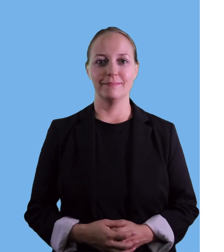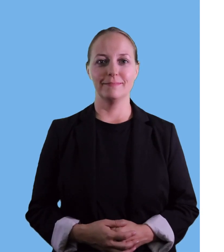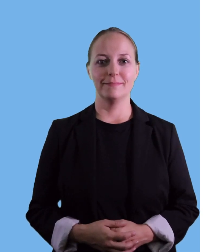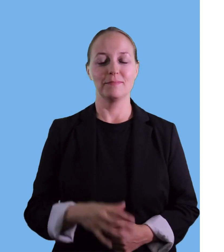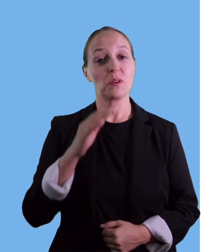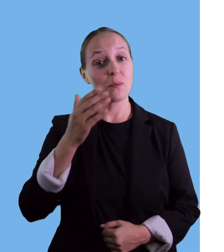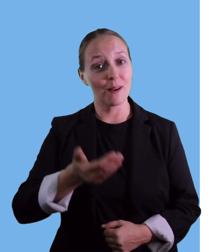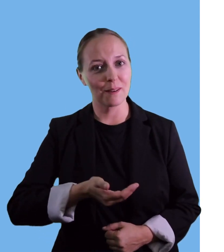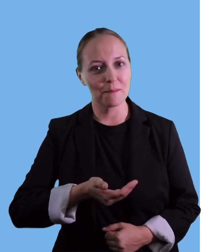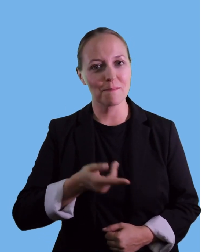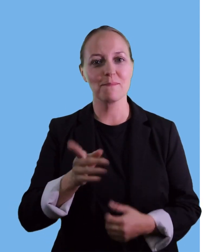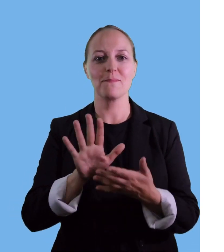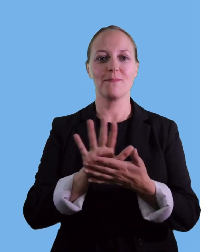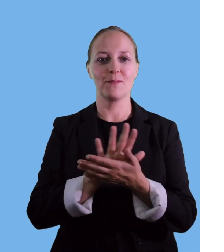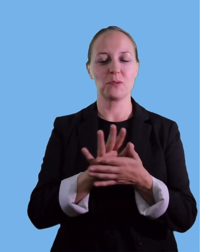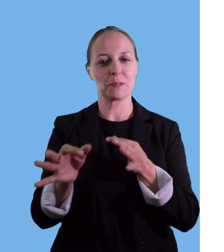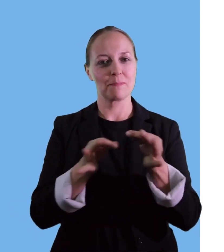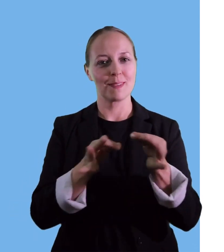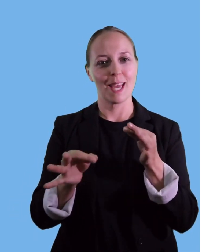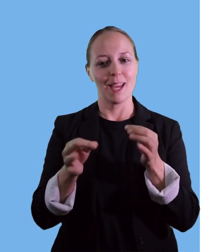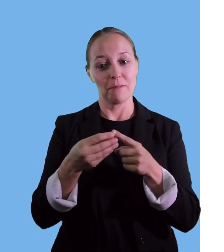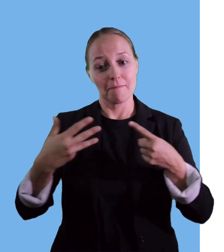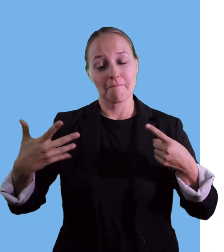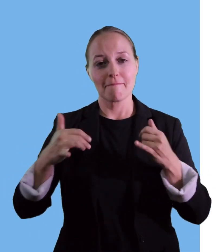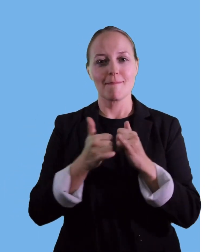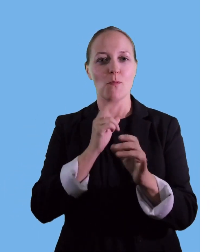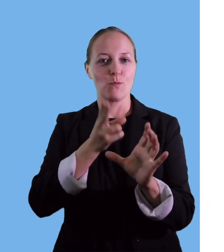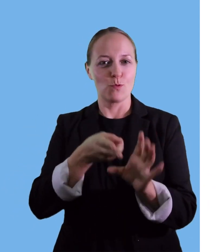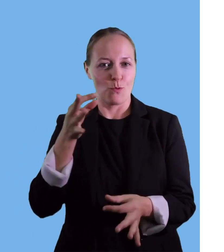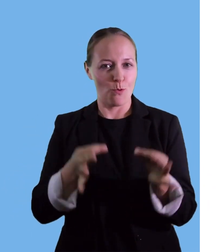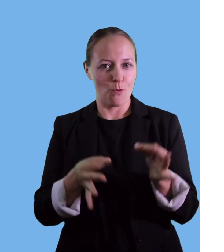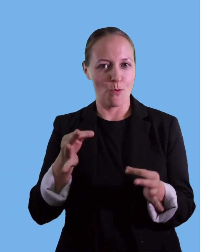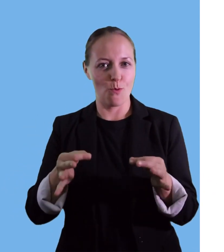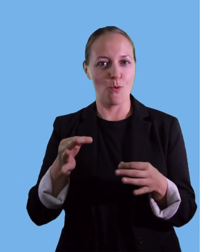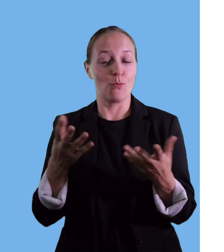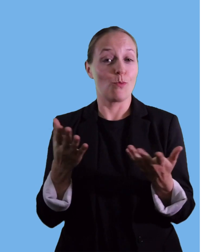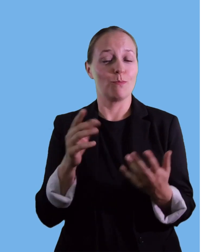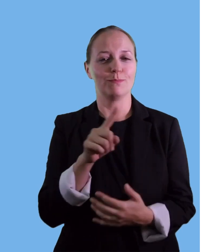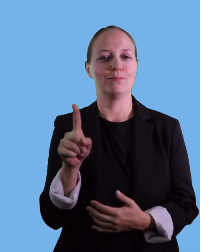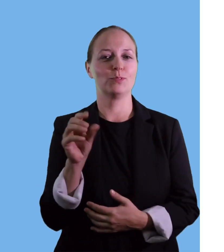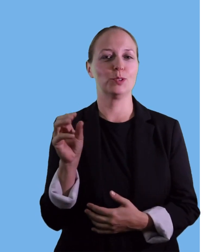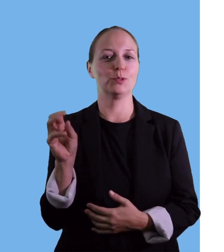Welcome. This video will tell you how to join your court hearing on Zoom.